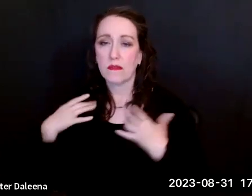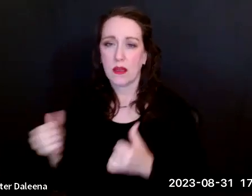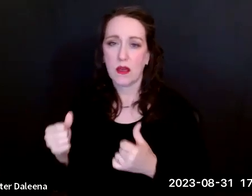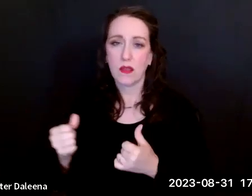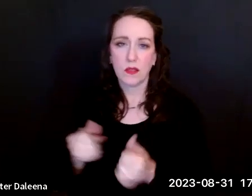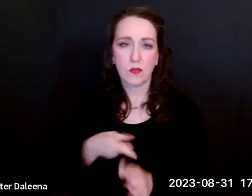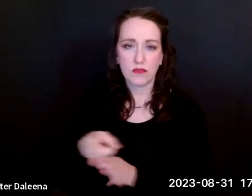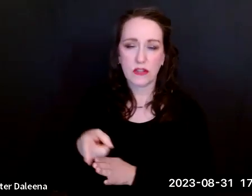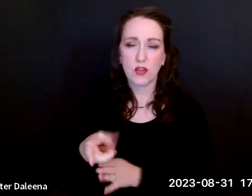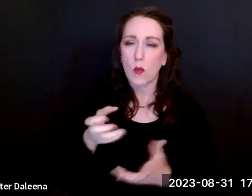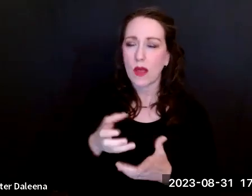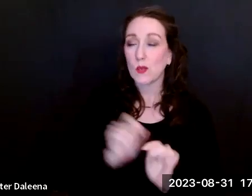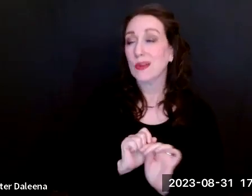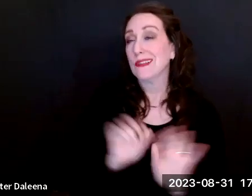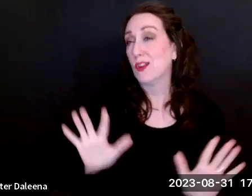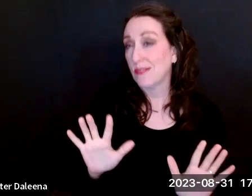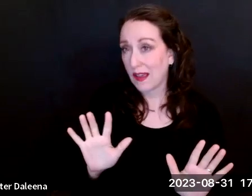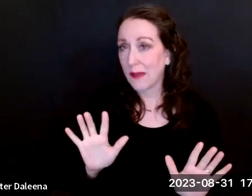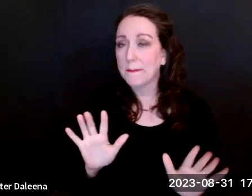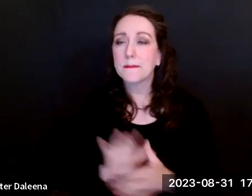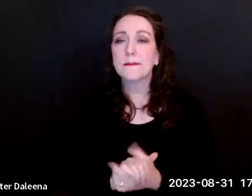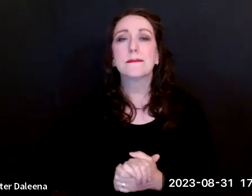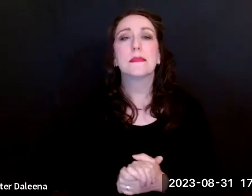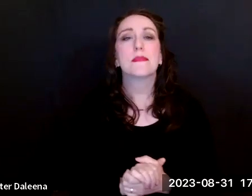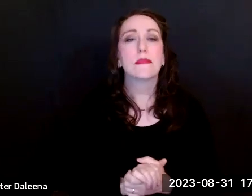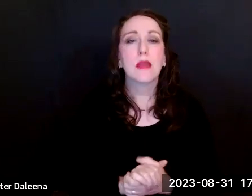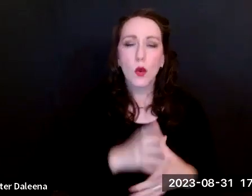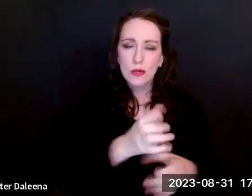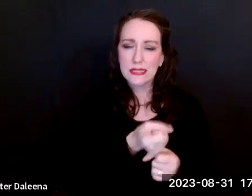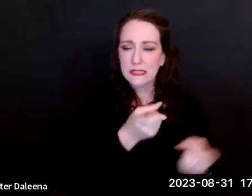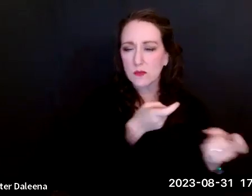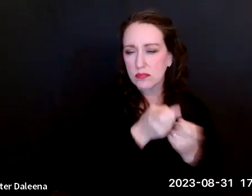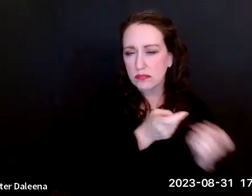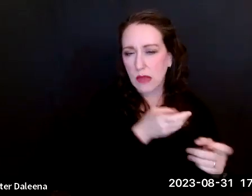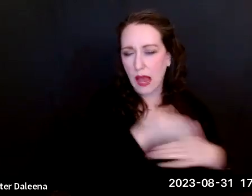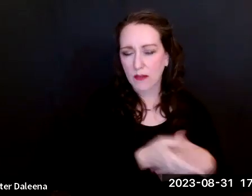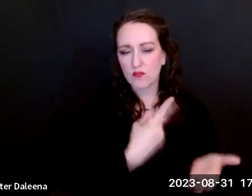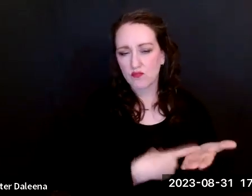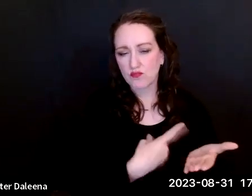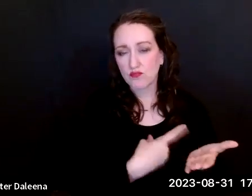and I just want to clarify we received some questions after we discussed this on Tuesday's